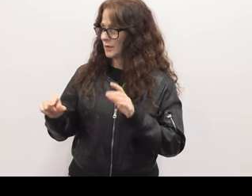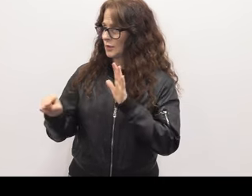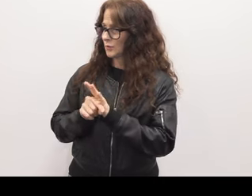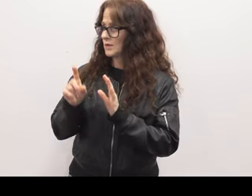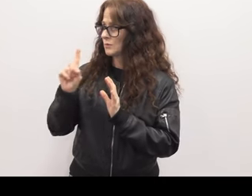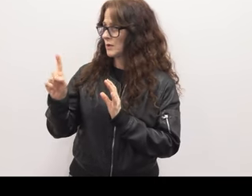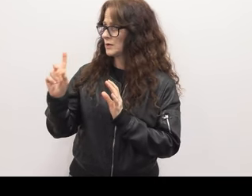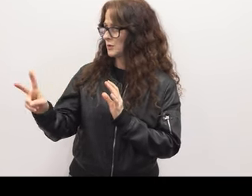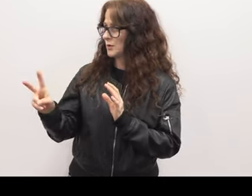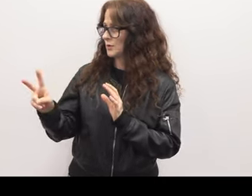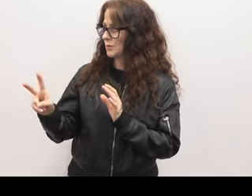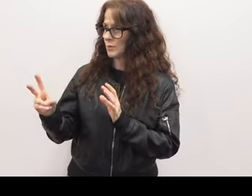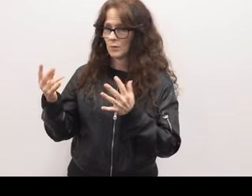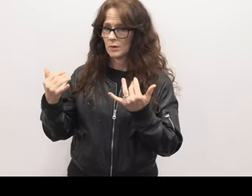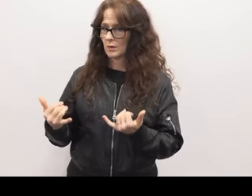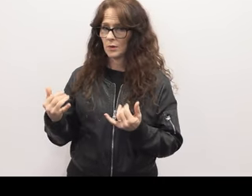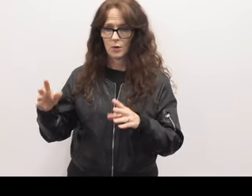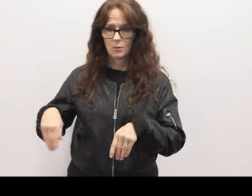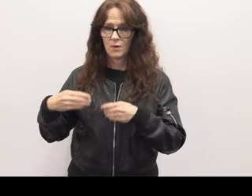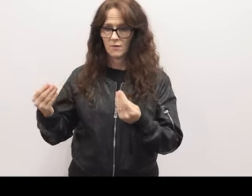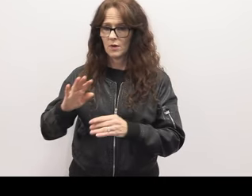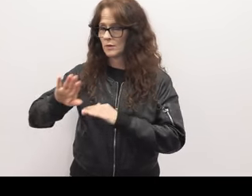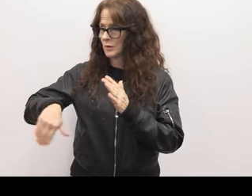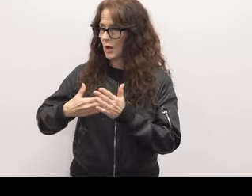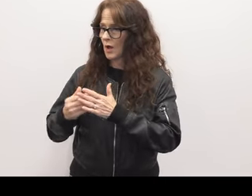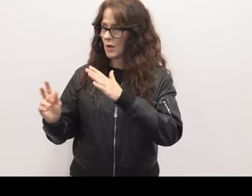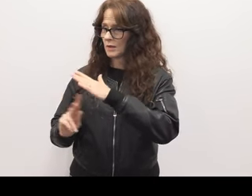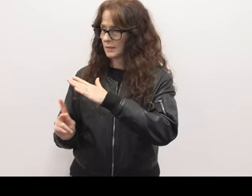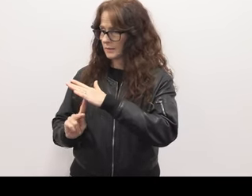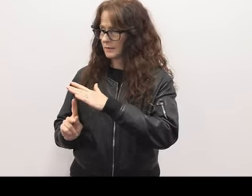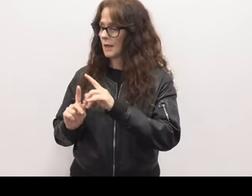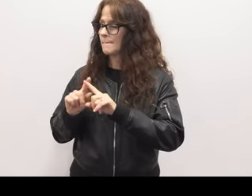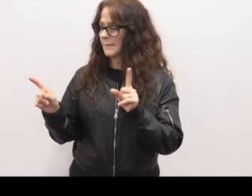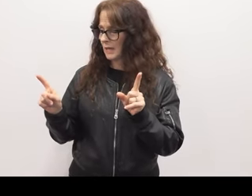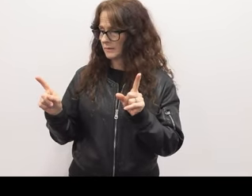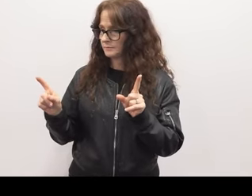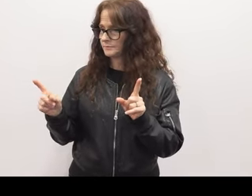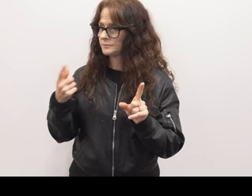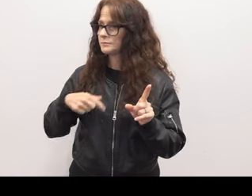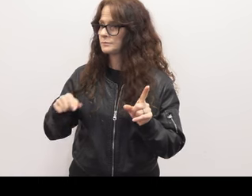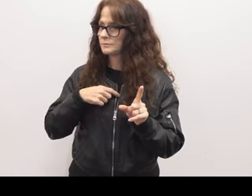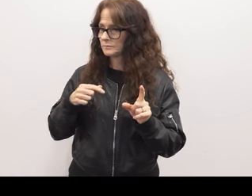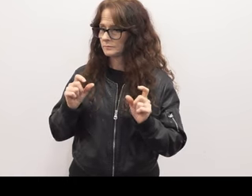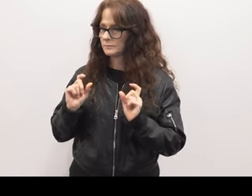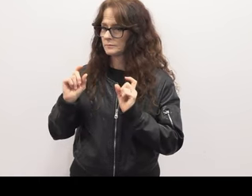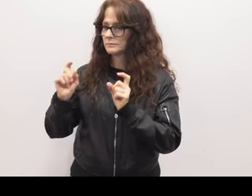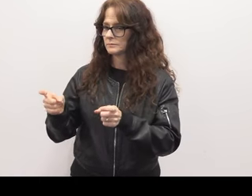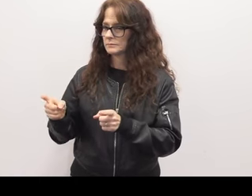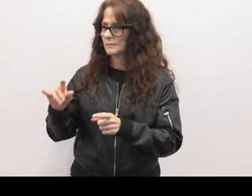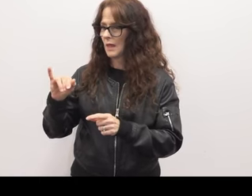We don't currently provide it to all kindergarten students, but we would be administering i-Ready in grades one and two